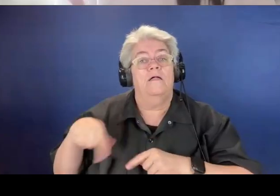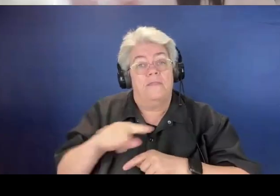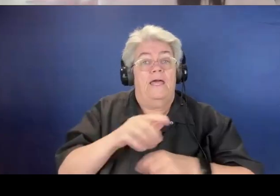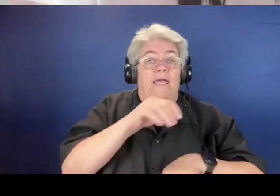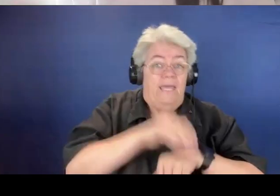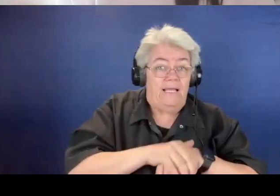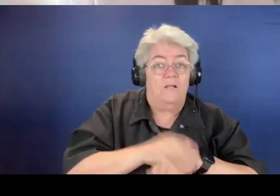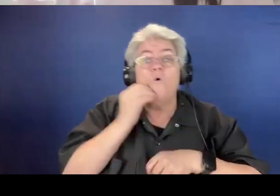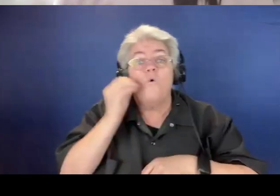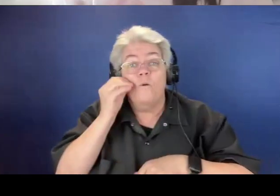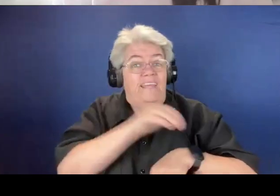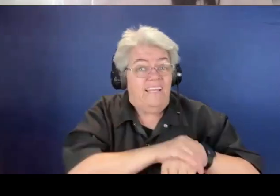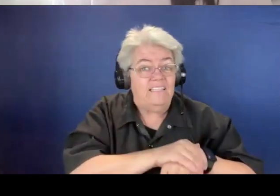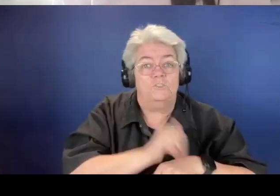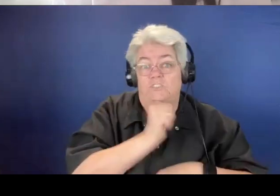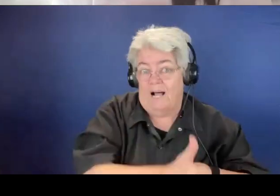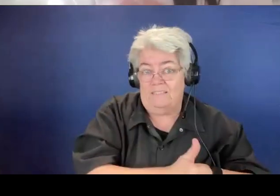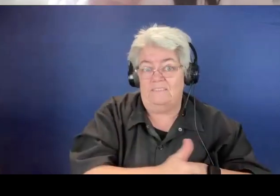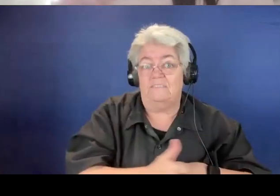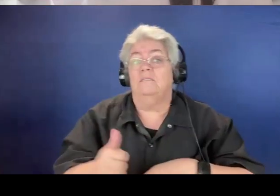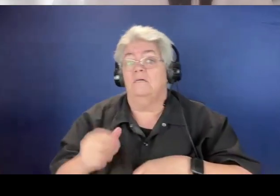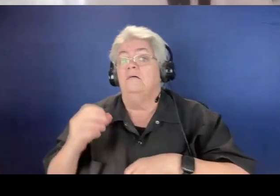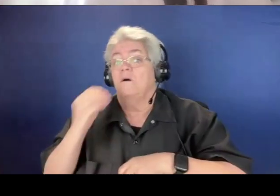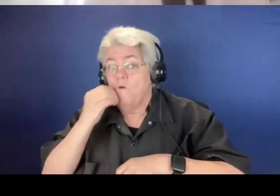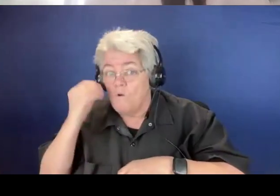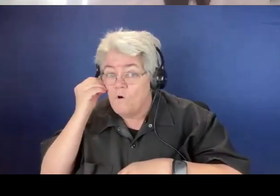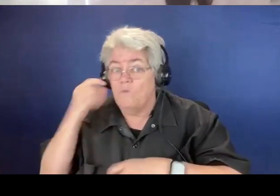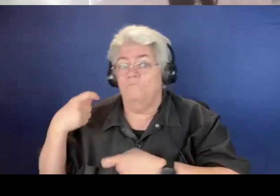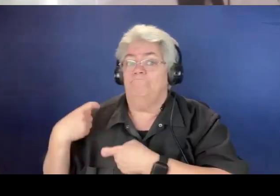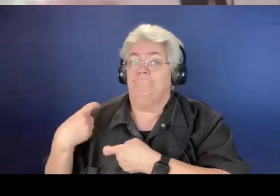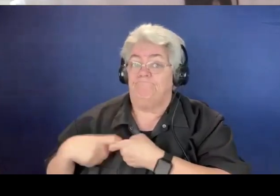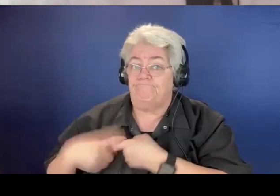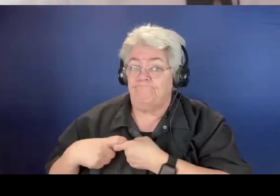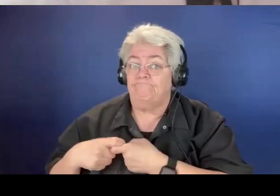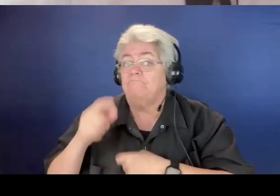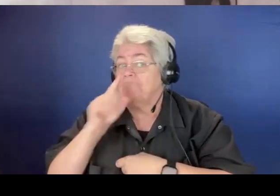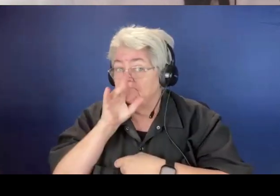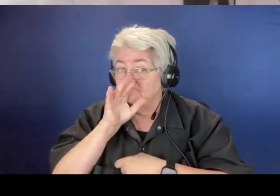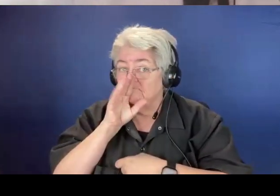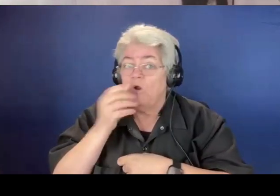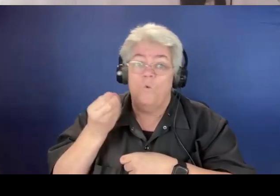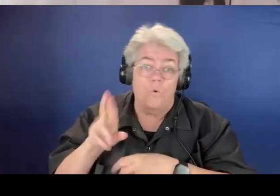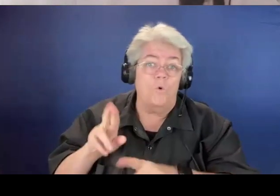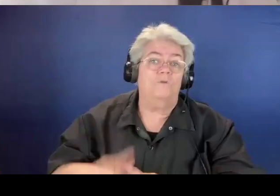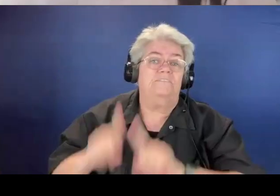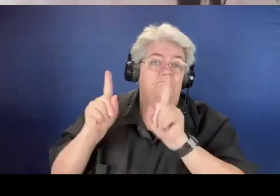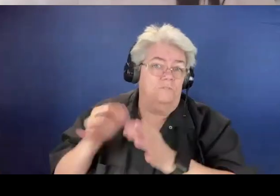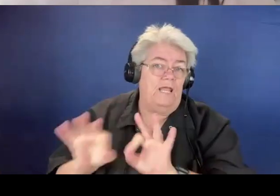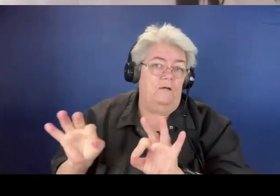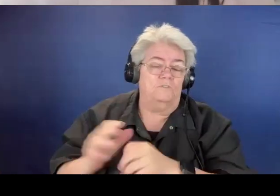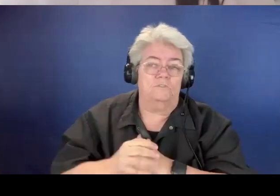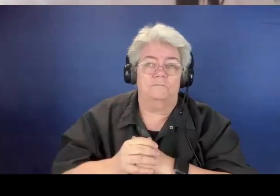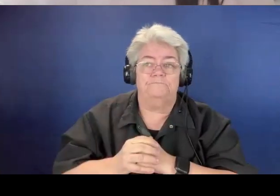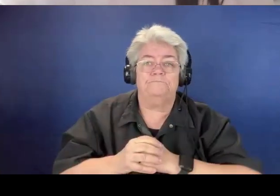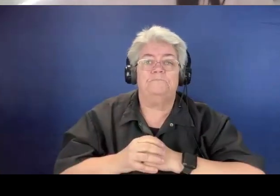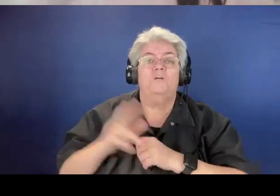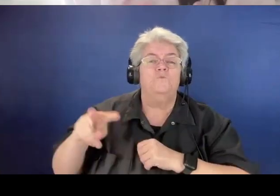the percentage stayed at 22.1% indicating Spanish being their primary language.